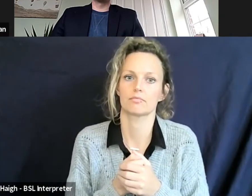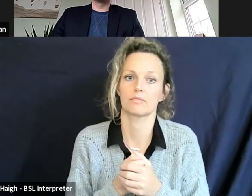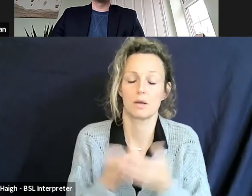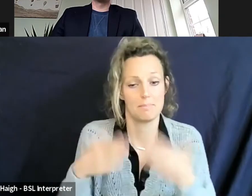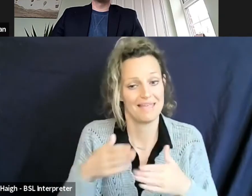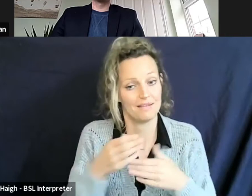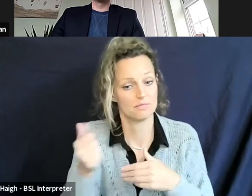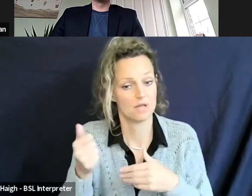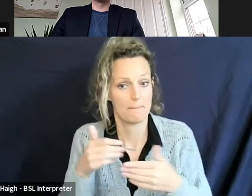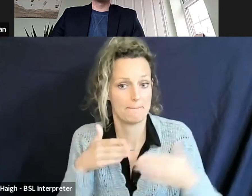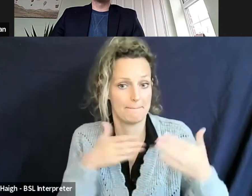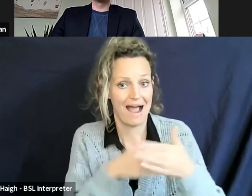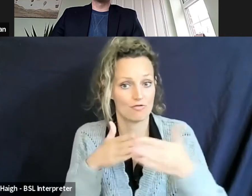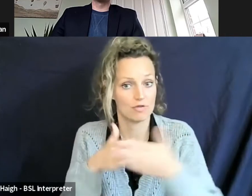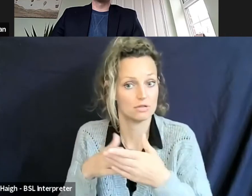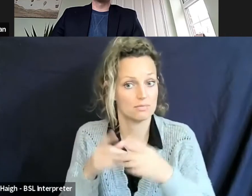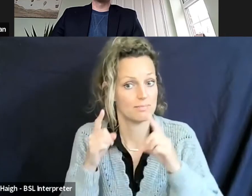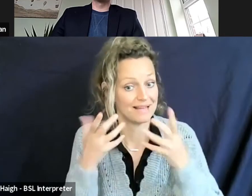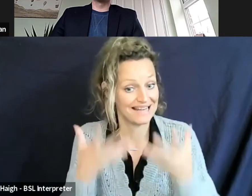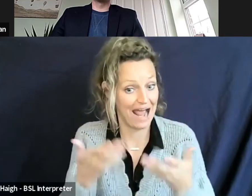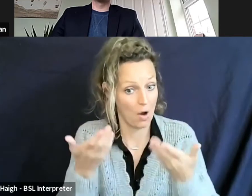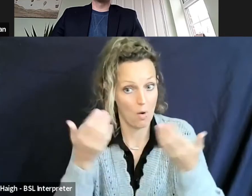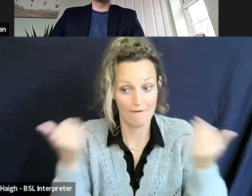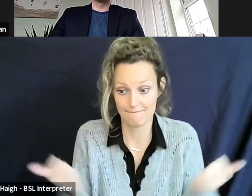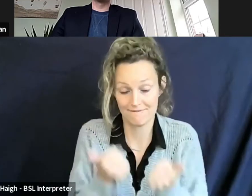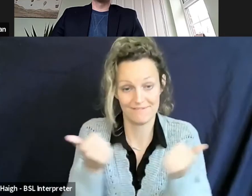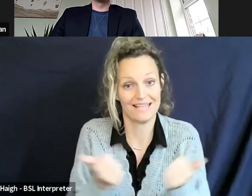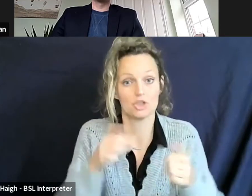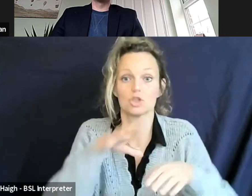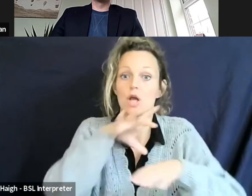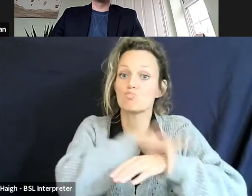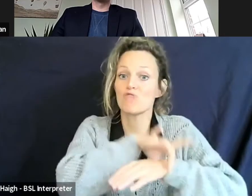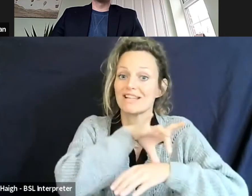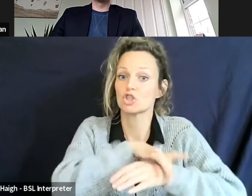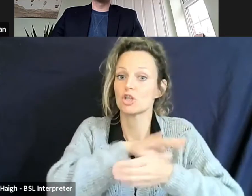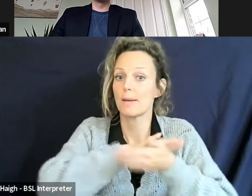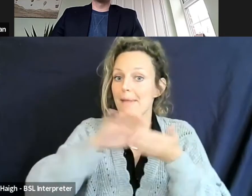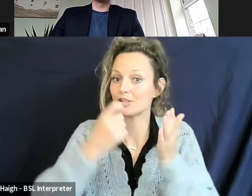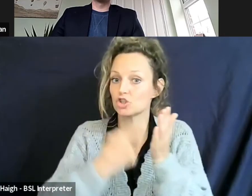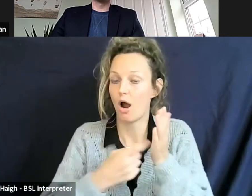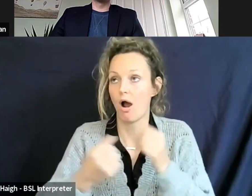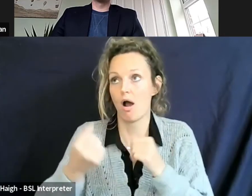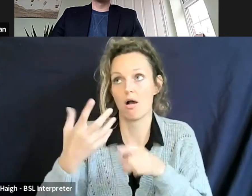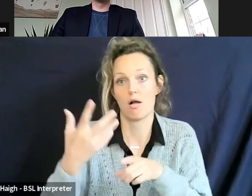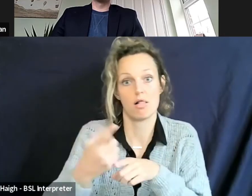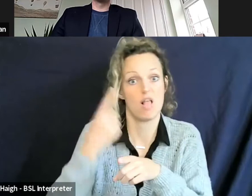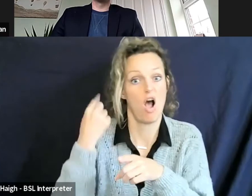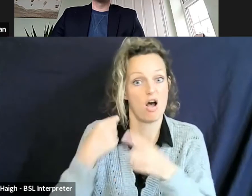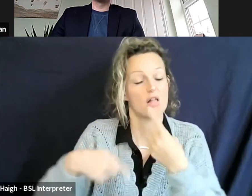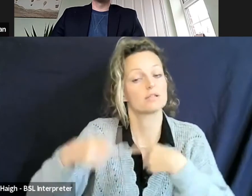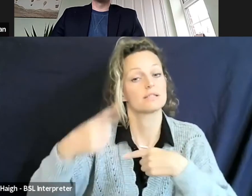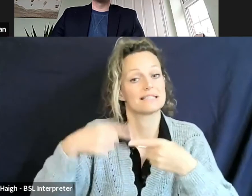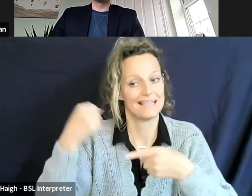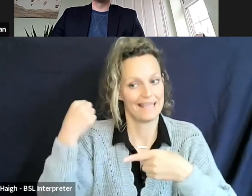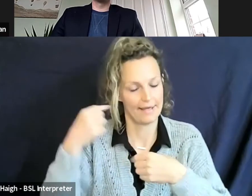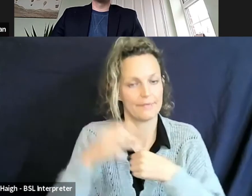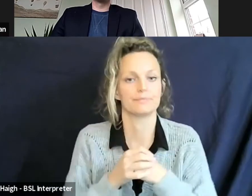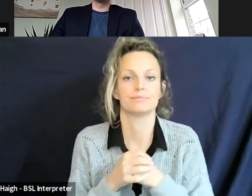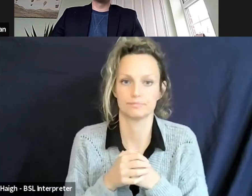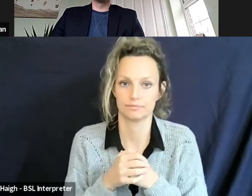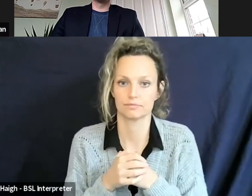You just need to open yourself up to them as well.